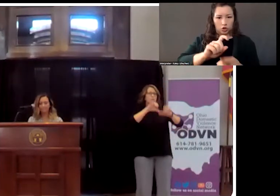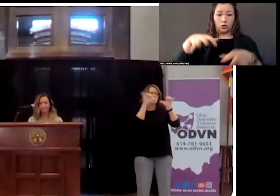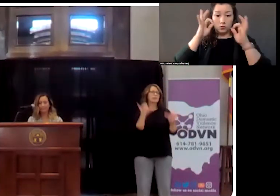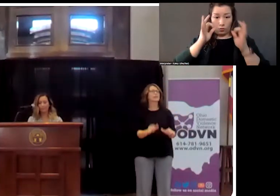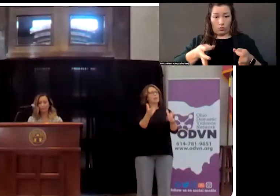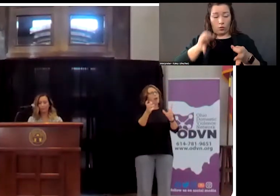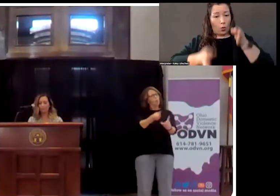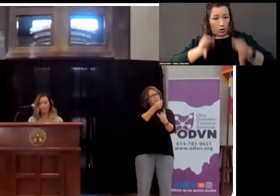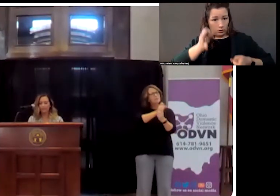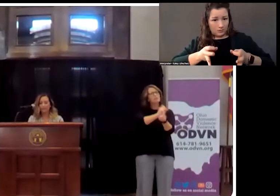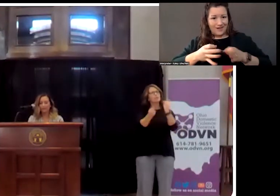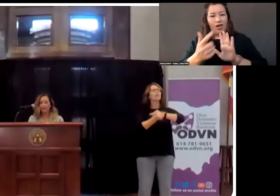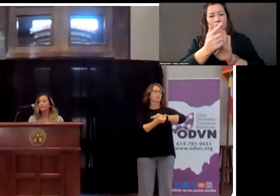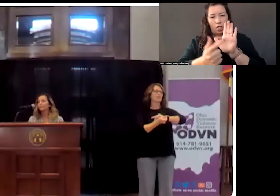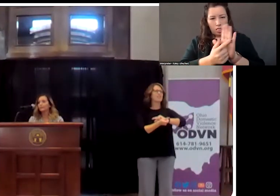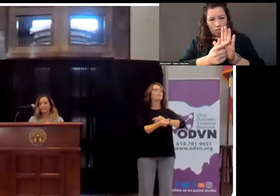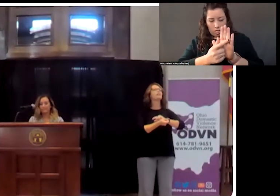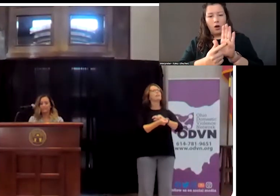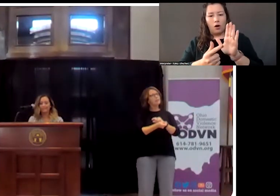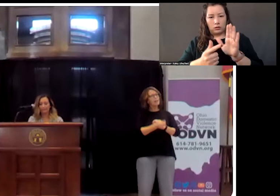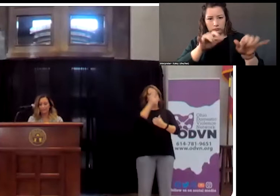And as a whole, I believe we can stand together